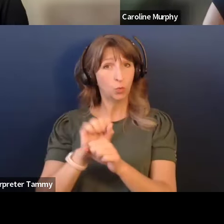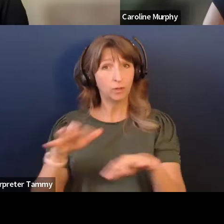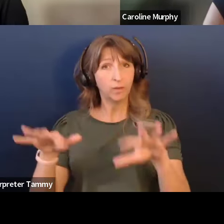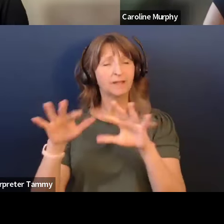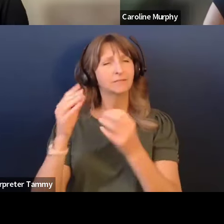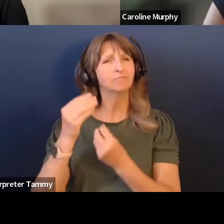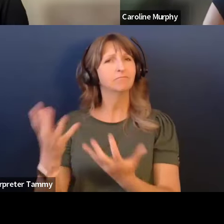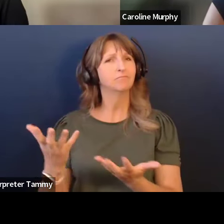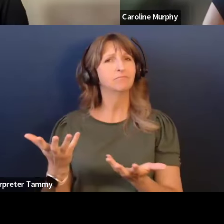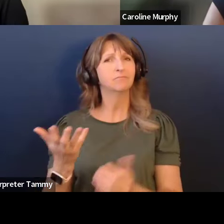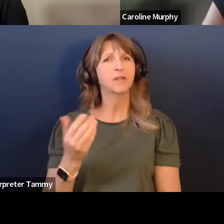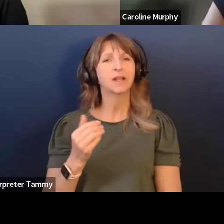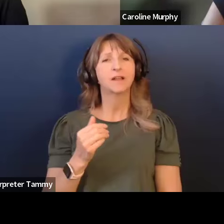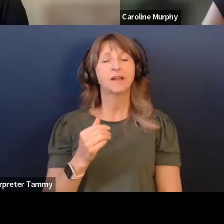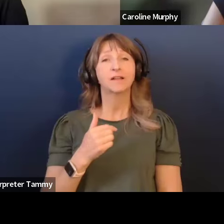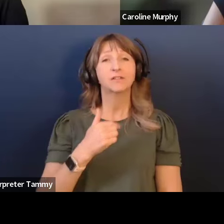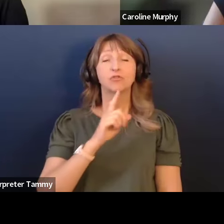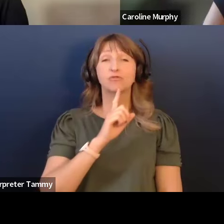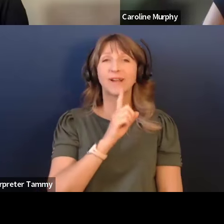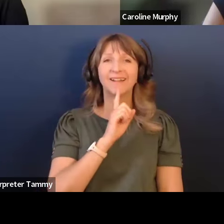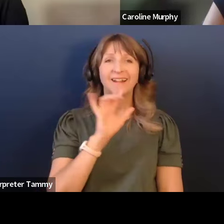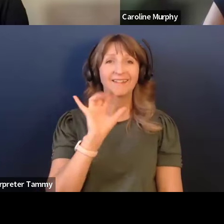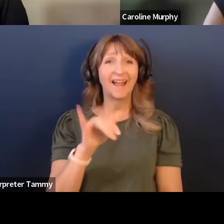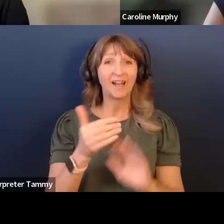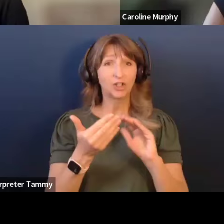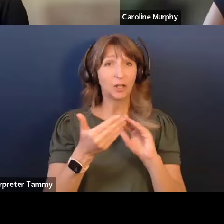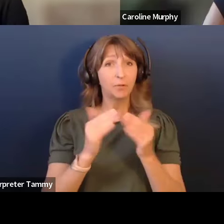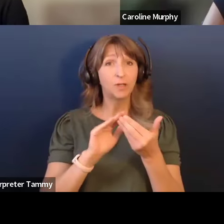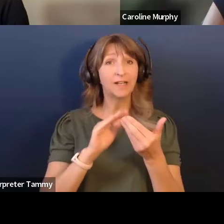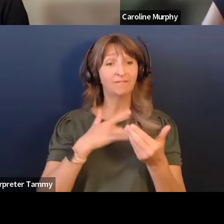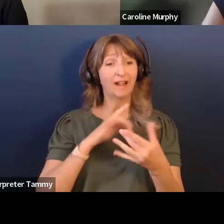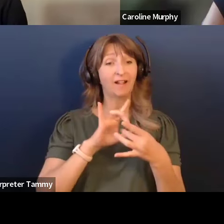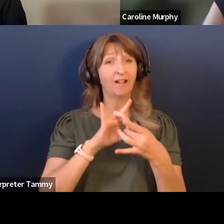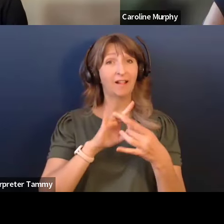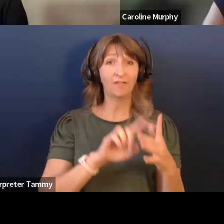So I have to say, like, I didn't really have that community early in my career but now I take a lot